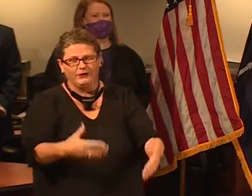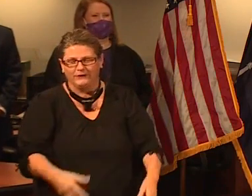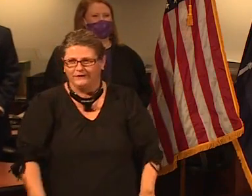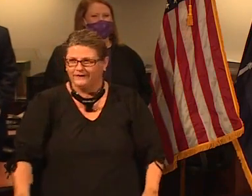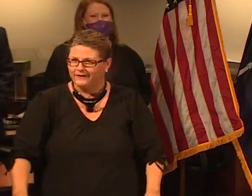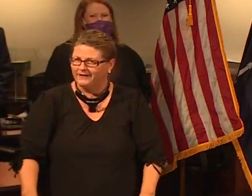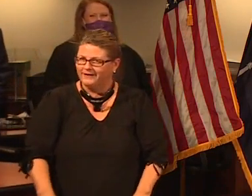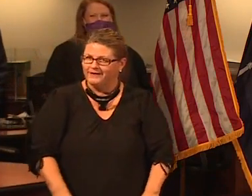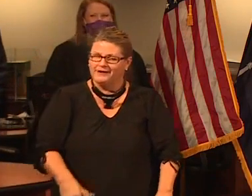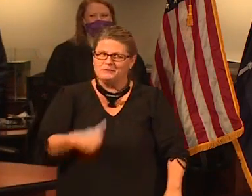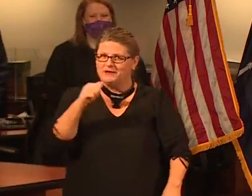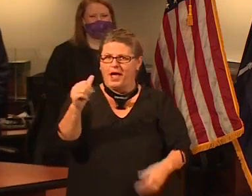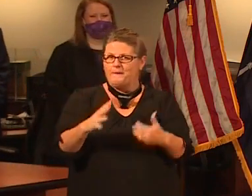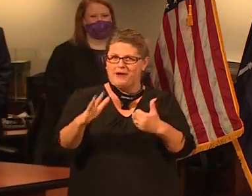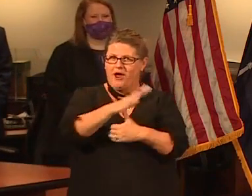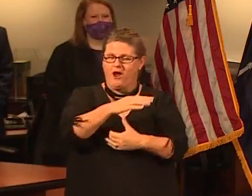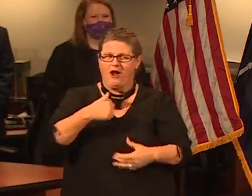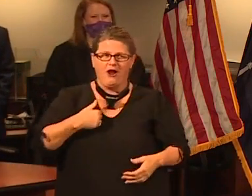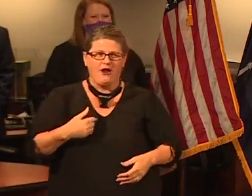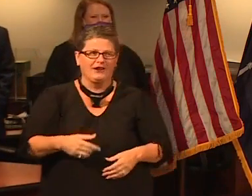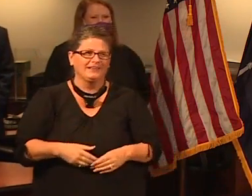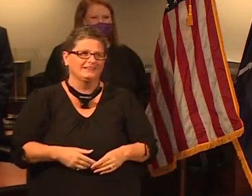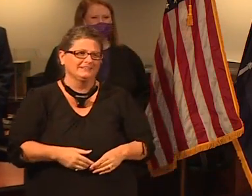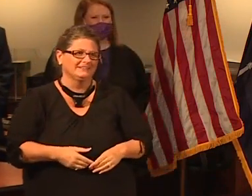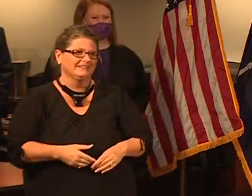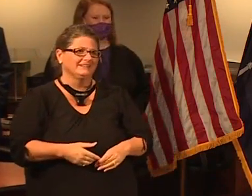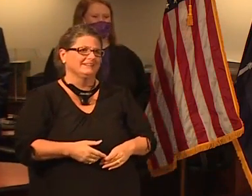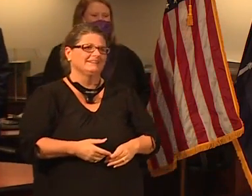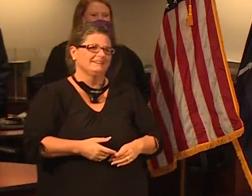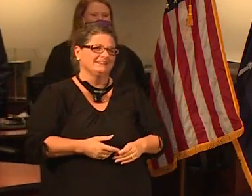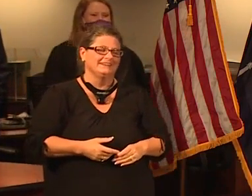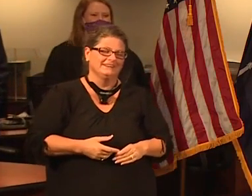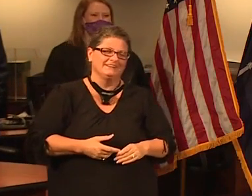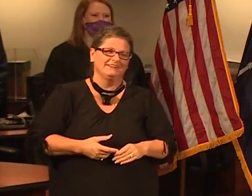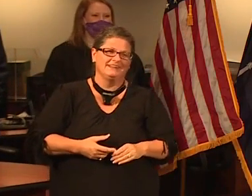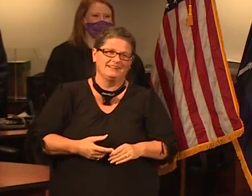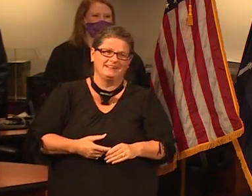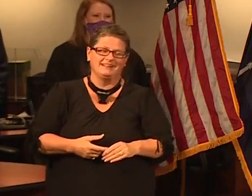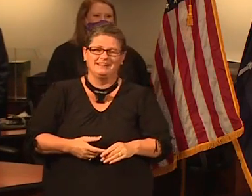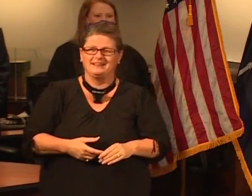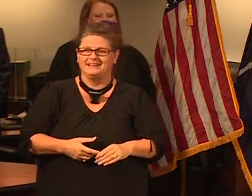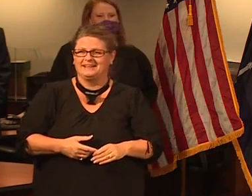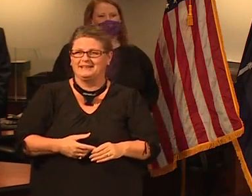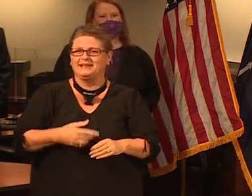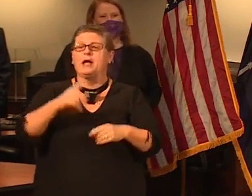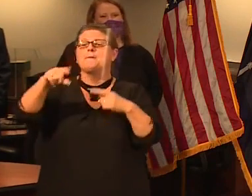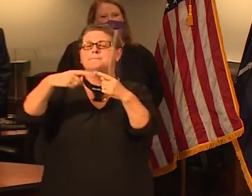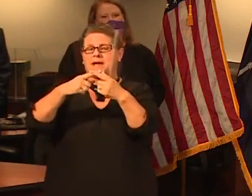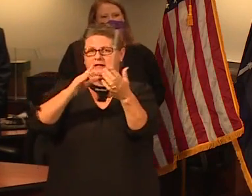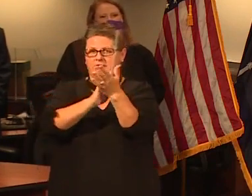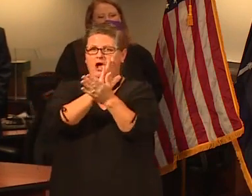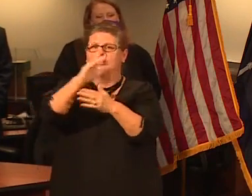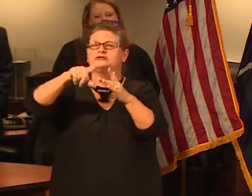NOT A PRIORITY FOR SOME PEOPLE. I HAVE A QUESTION, GOVERNOR.